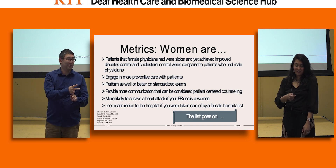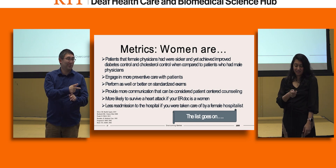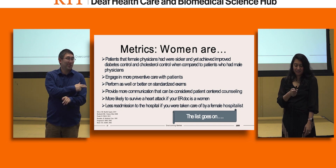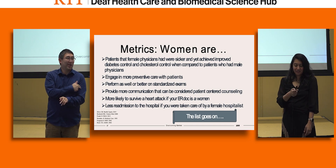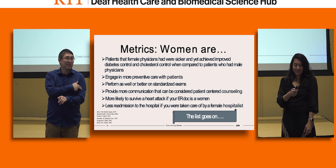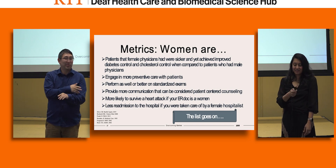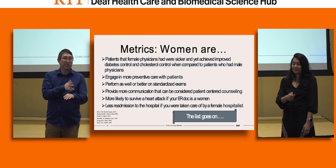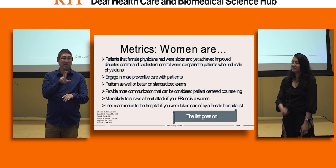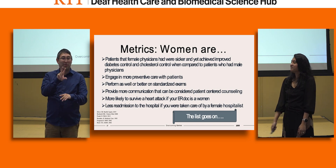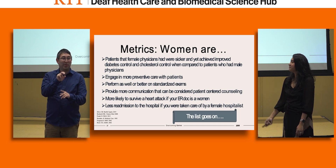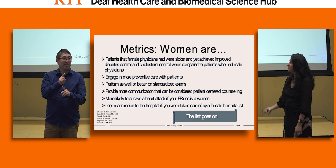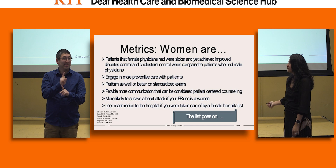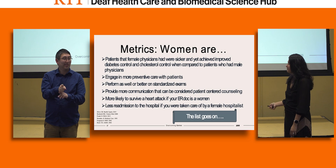within 30 days.